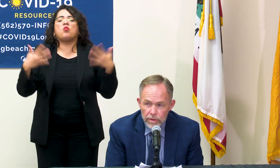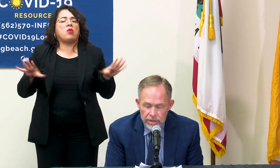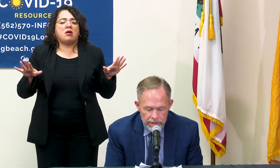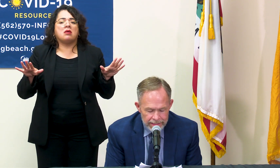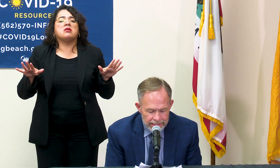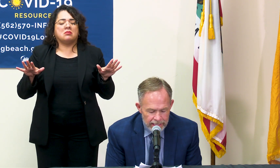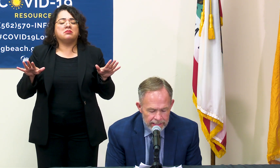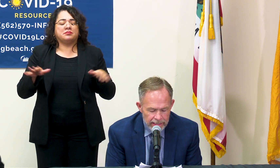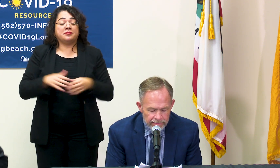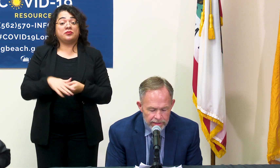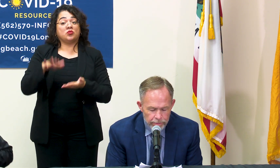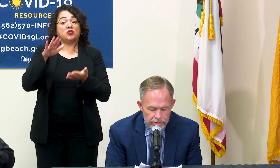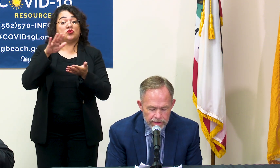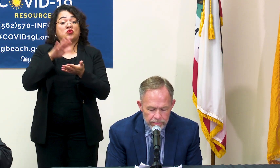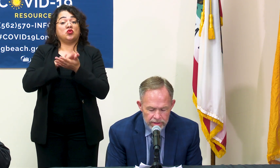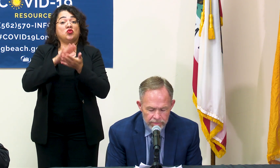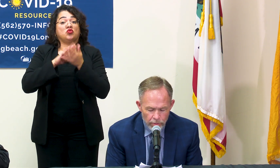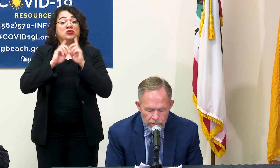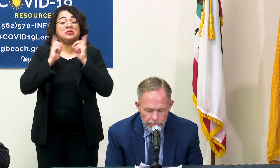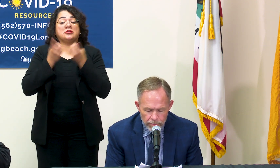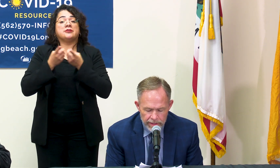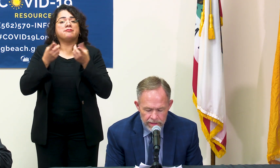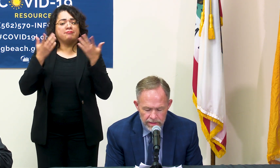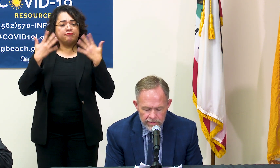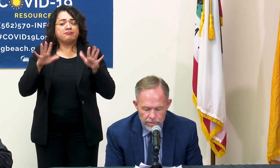school district does not have any presumptive or confirmed cases of the